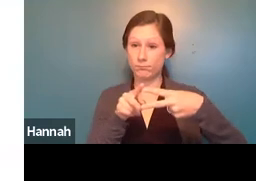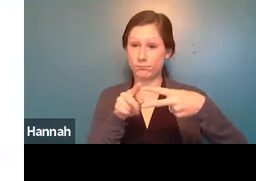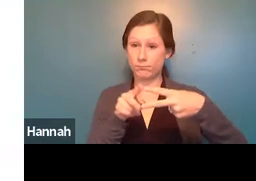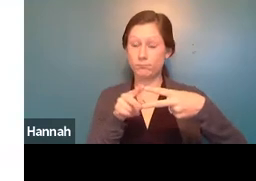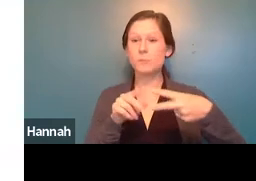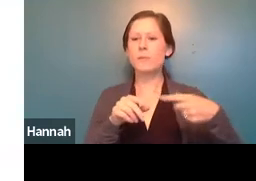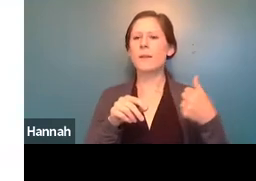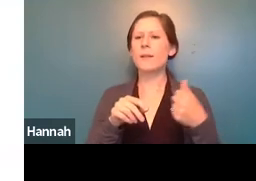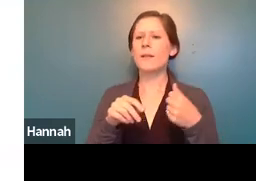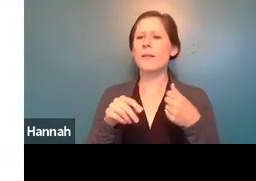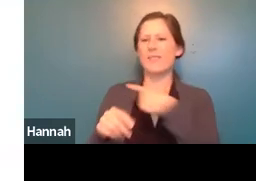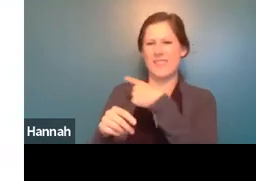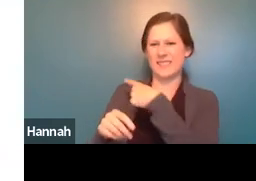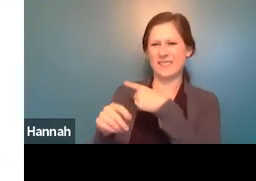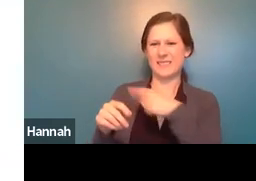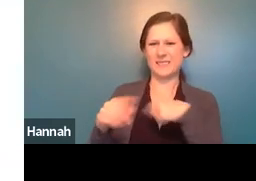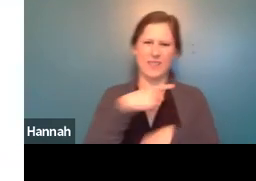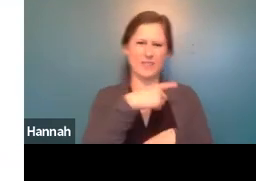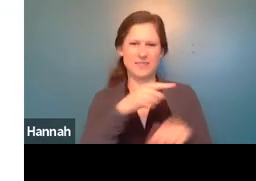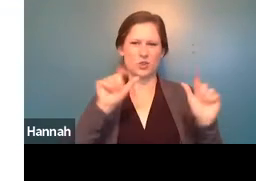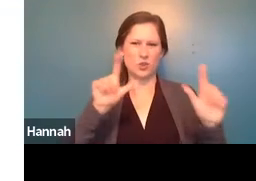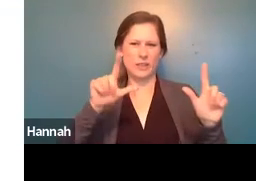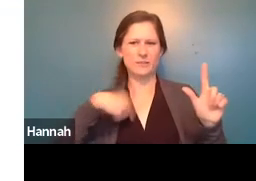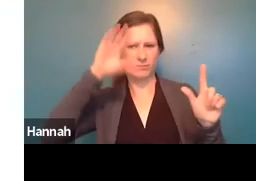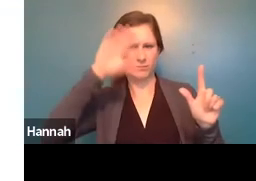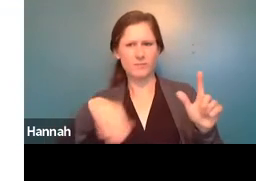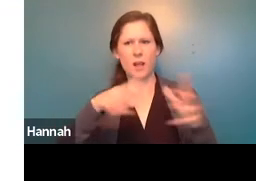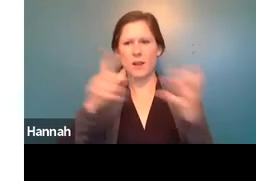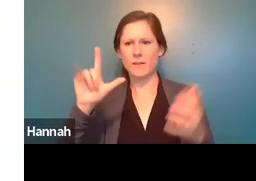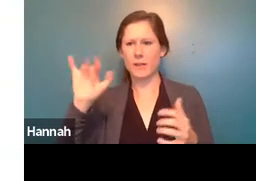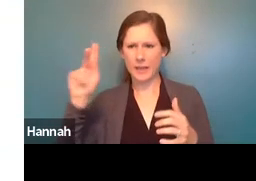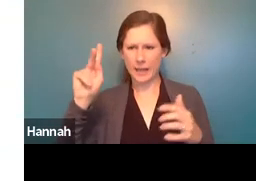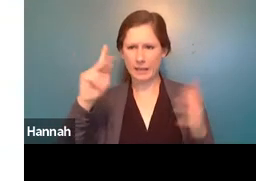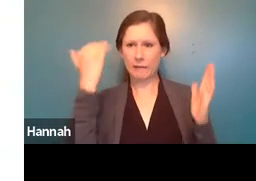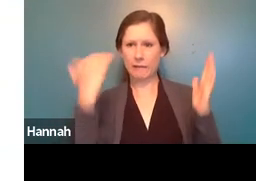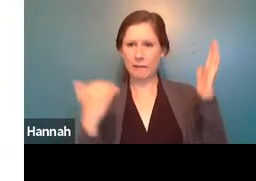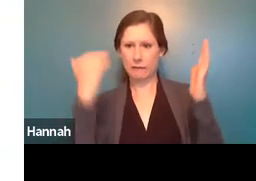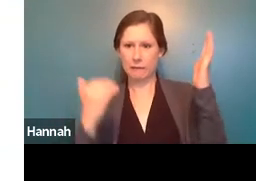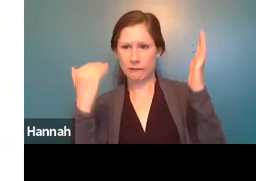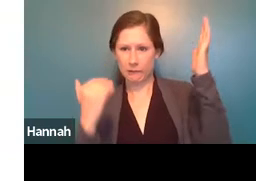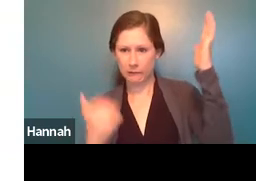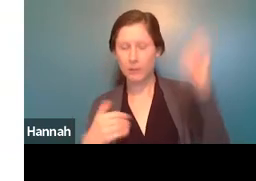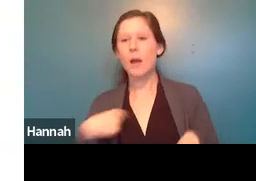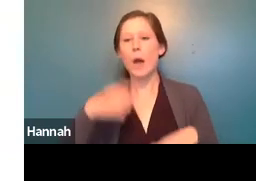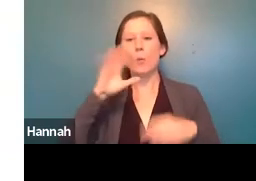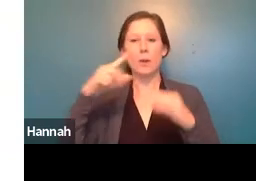is really full of links. Not to worry, I'm actually going to send you all these links, but just in case you absolutely